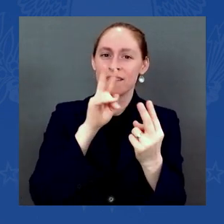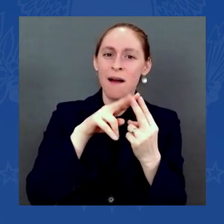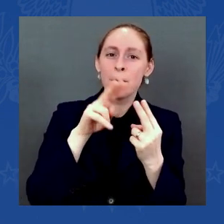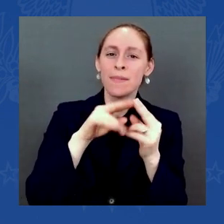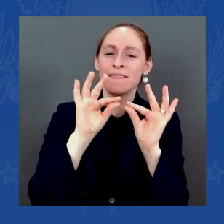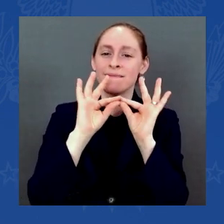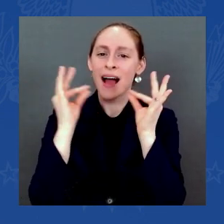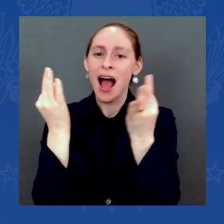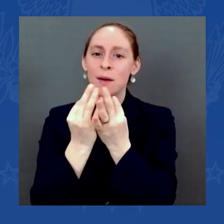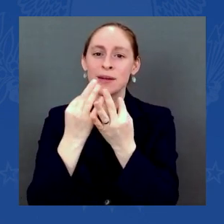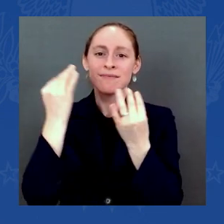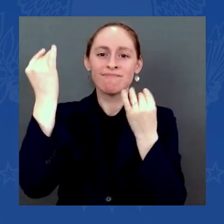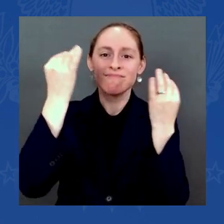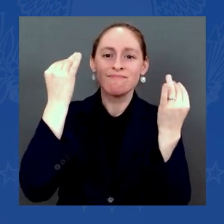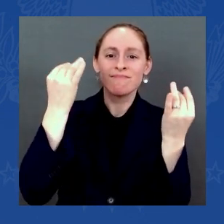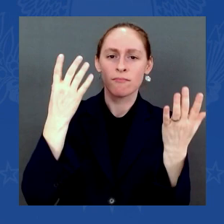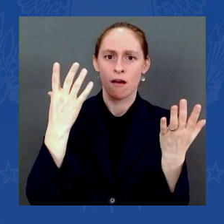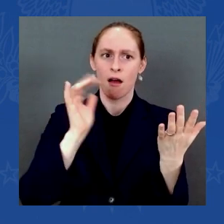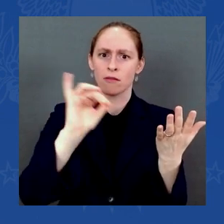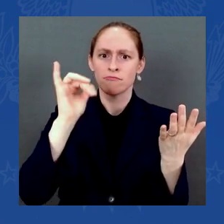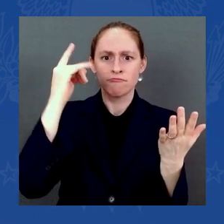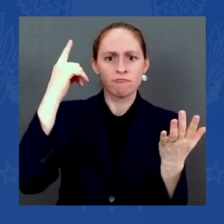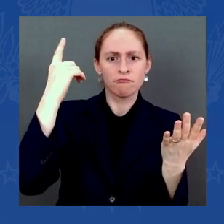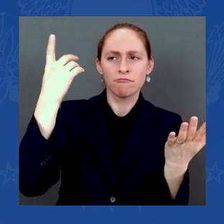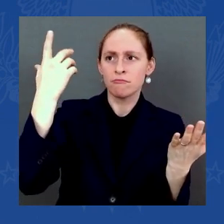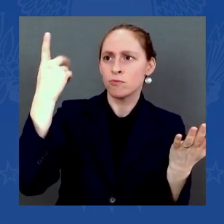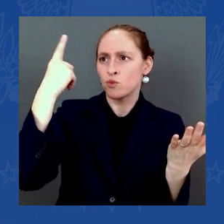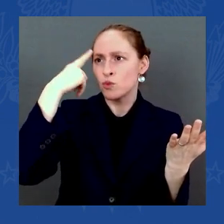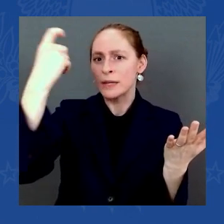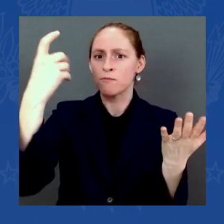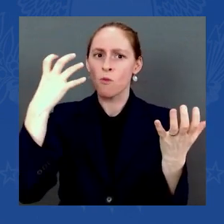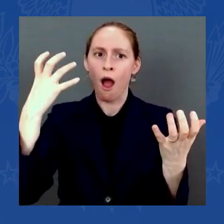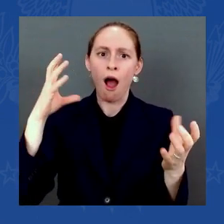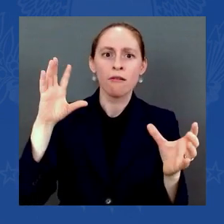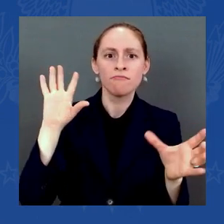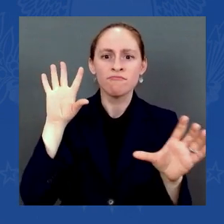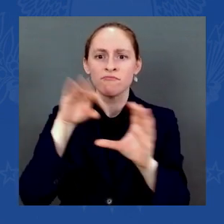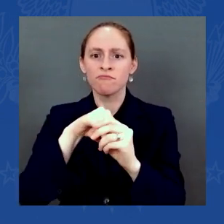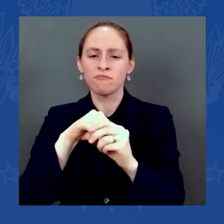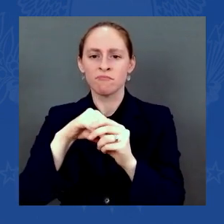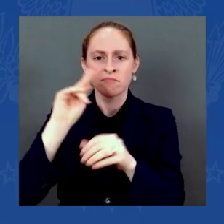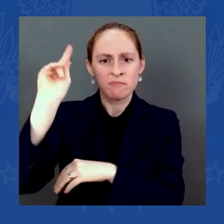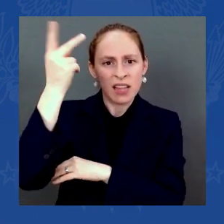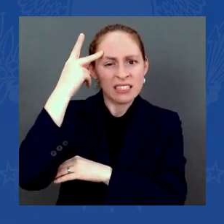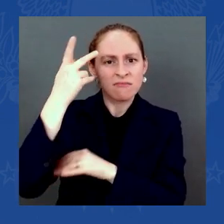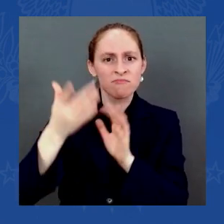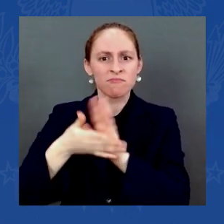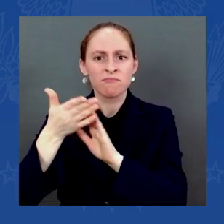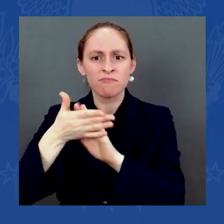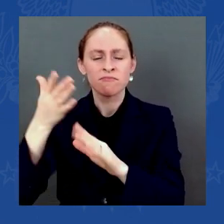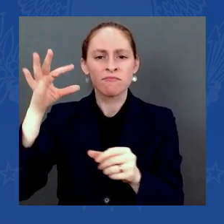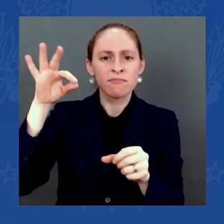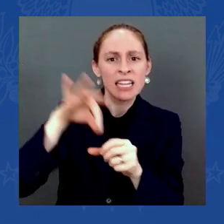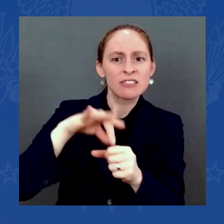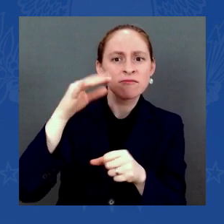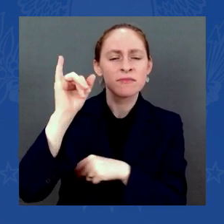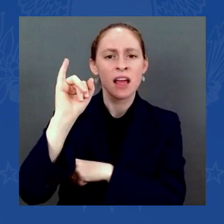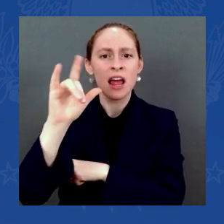raising two beautiful daughters -- until everything changed: the coughs, the cramps, the twitches.